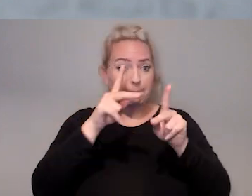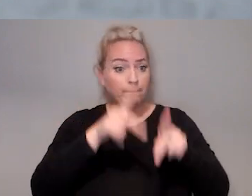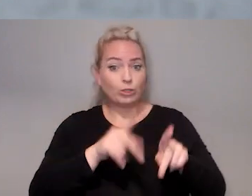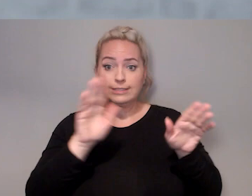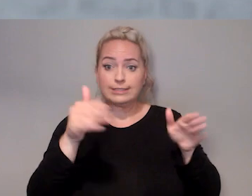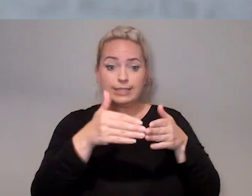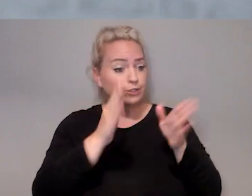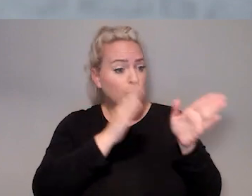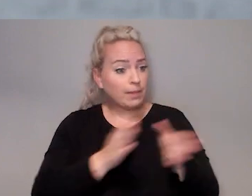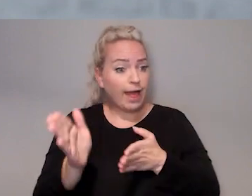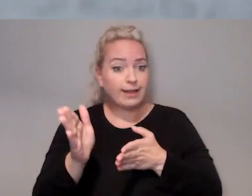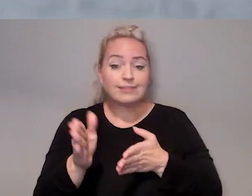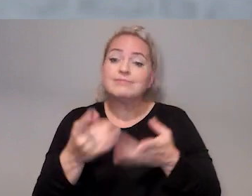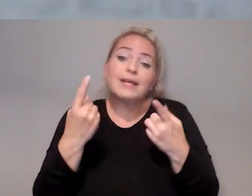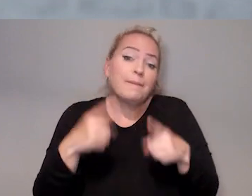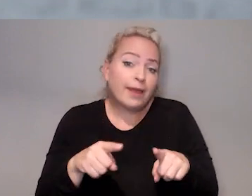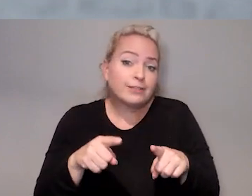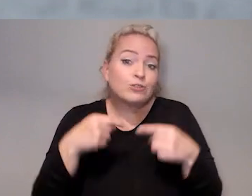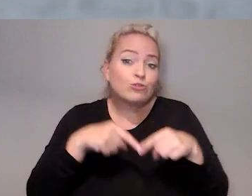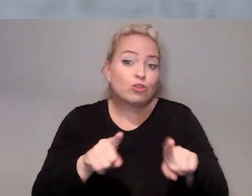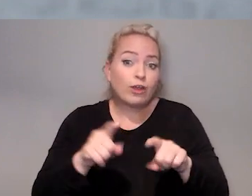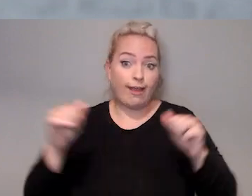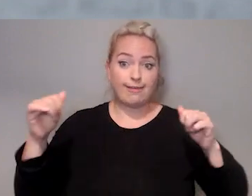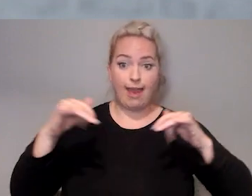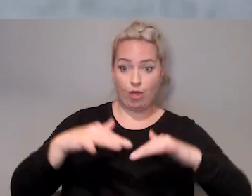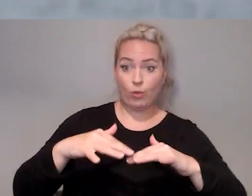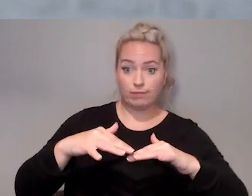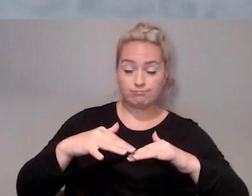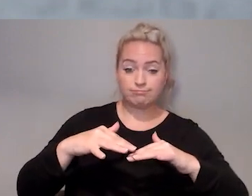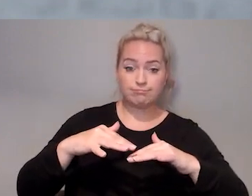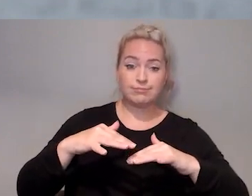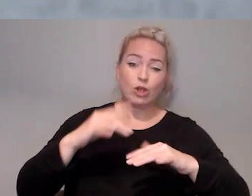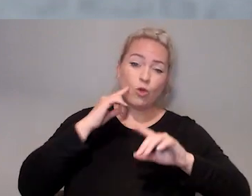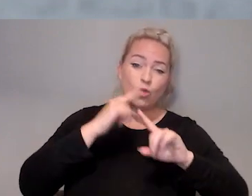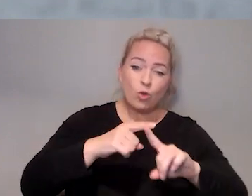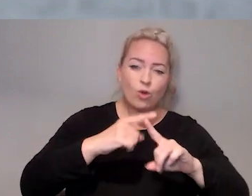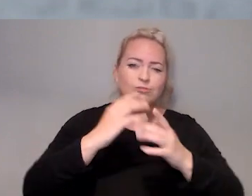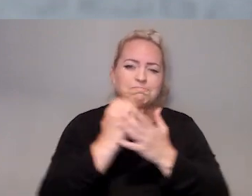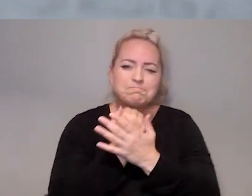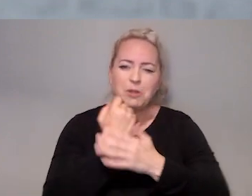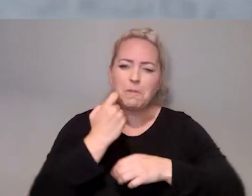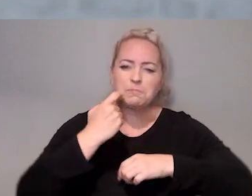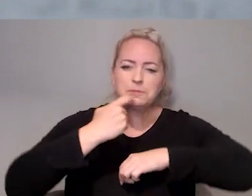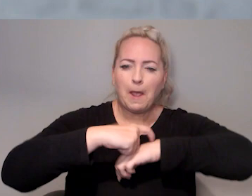Center planning takes place during a gathering and is intended to capture a moment in time in the